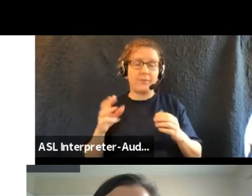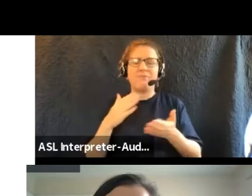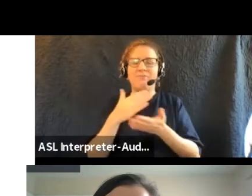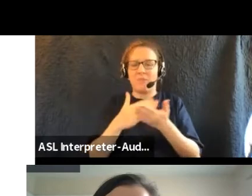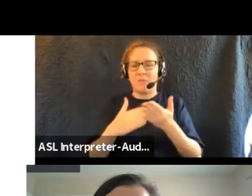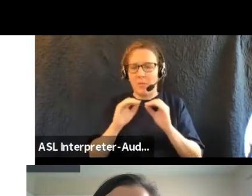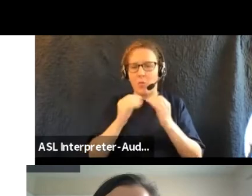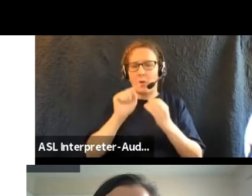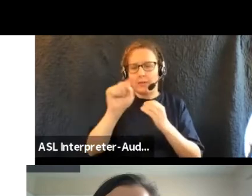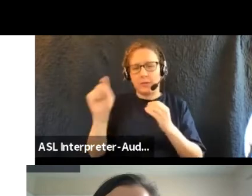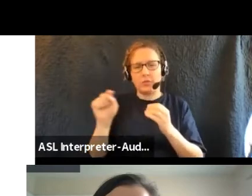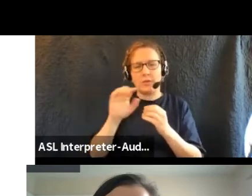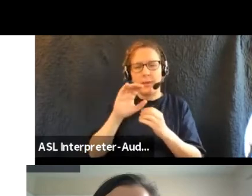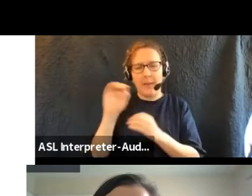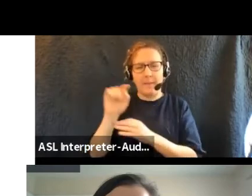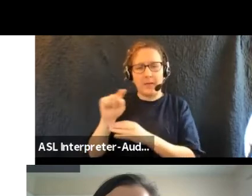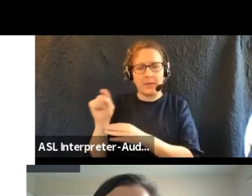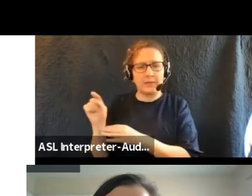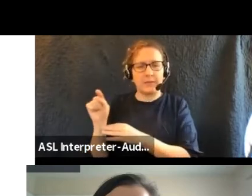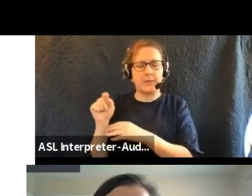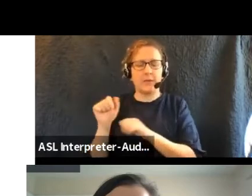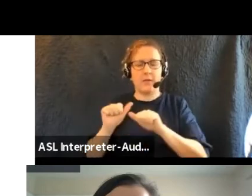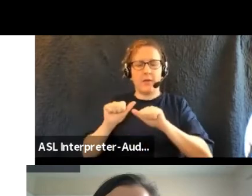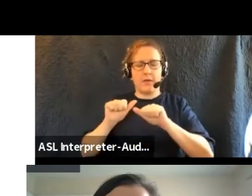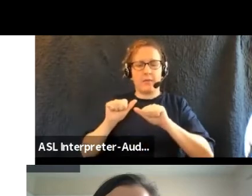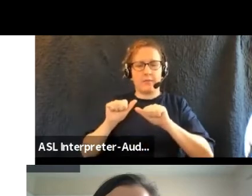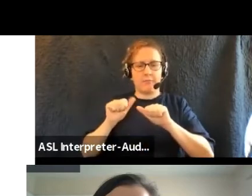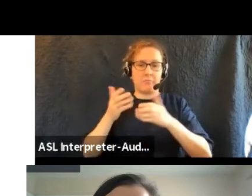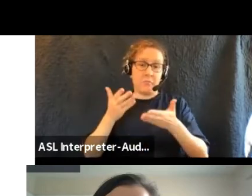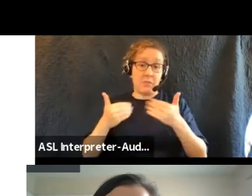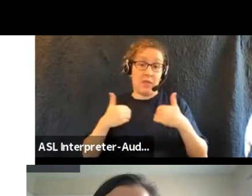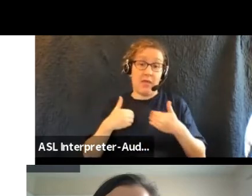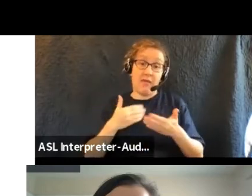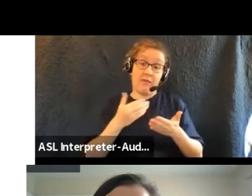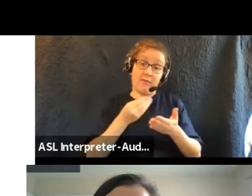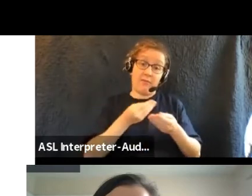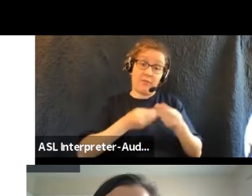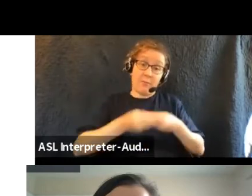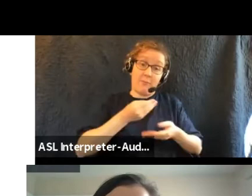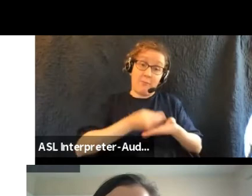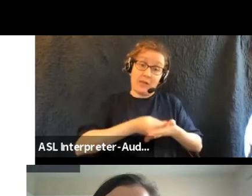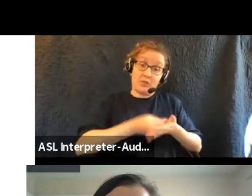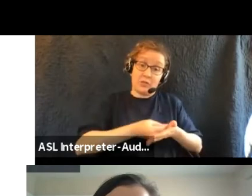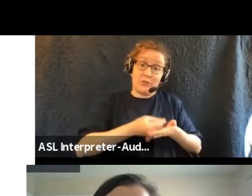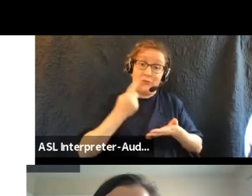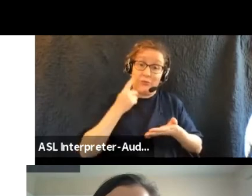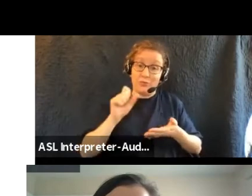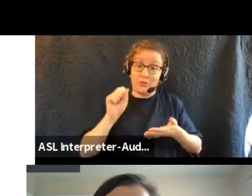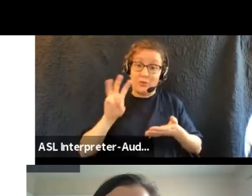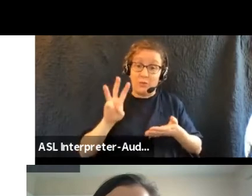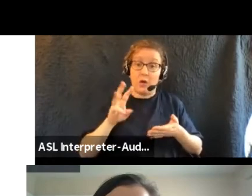and companies might have the budget for software that costs money.